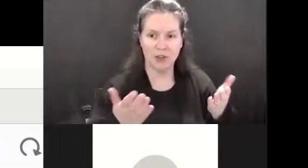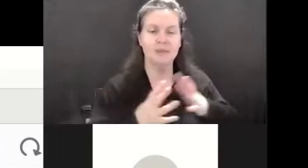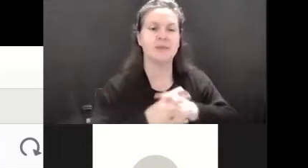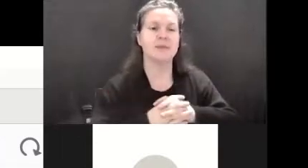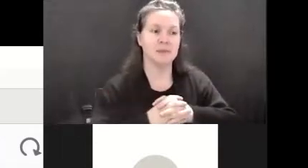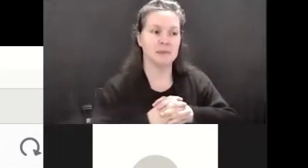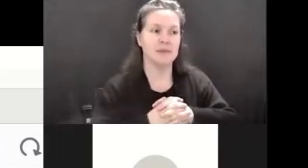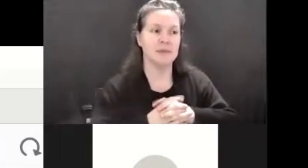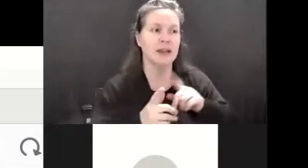Then we'll go with Dan.